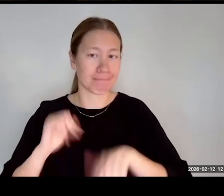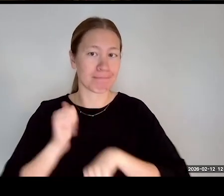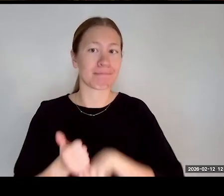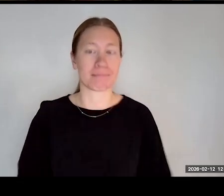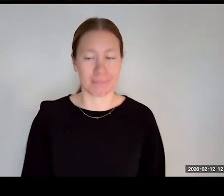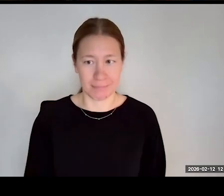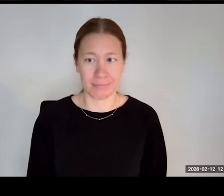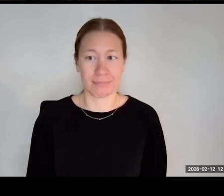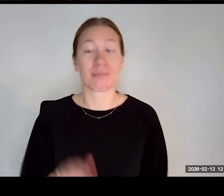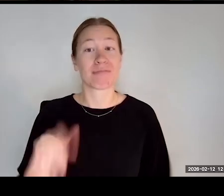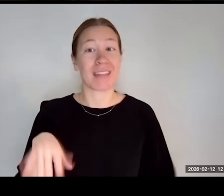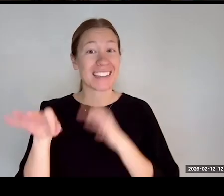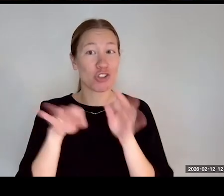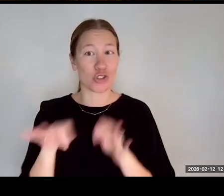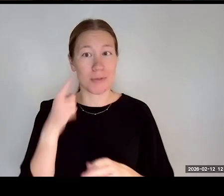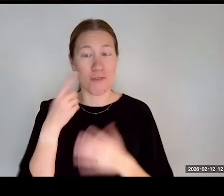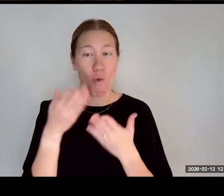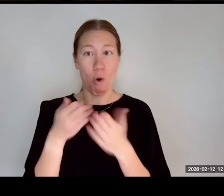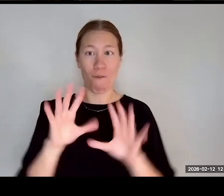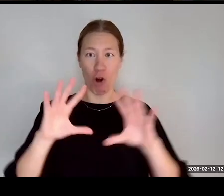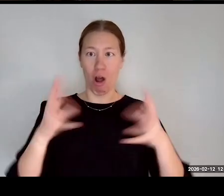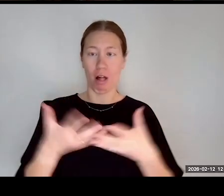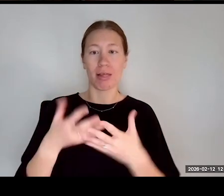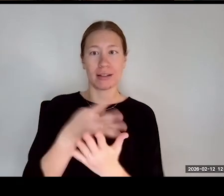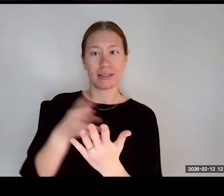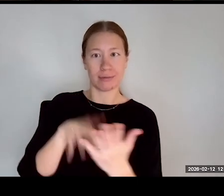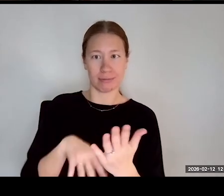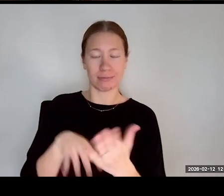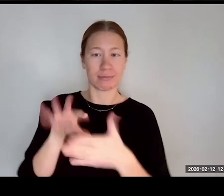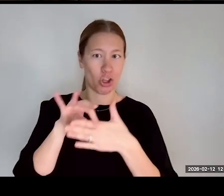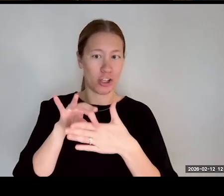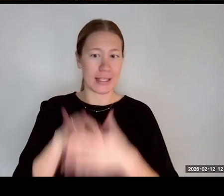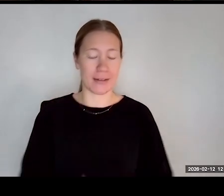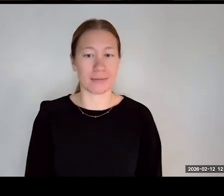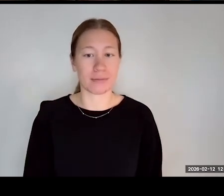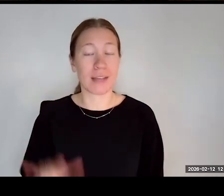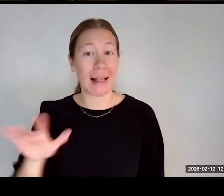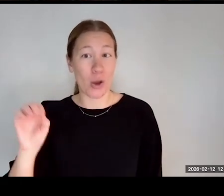So that would be a description of the content inside of the table. And then I would click okay, and of that information would be applied